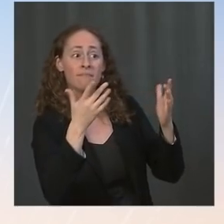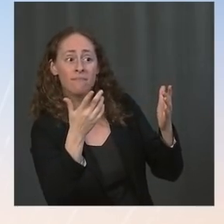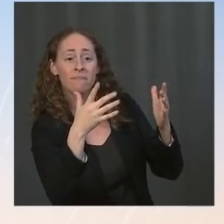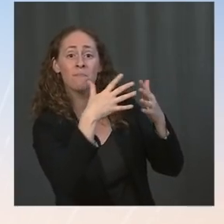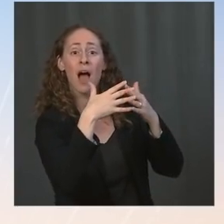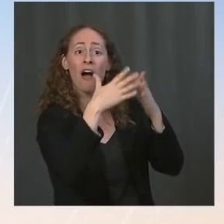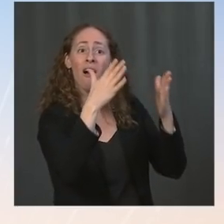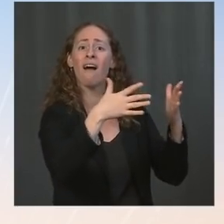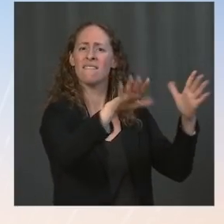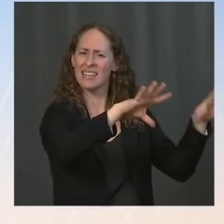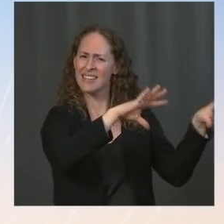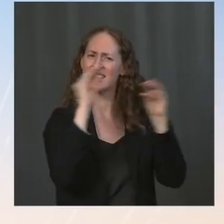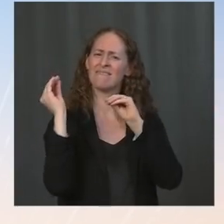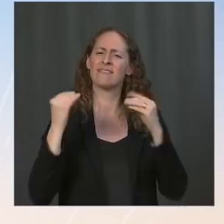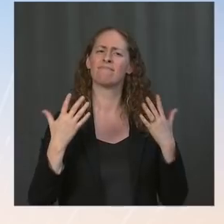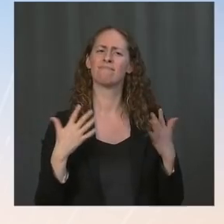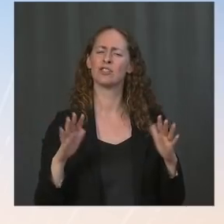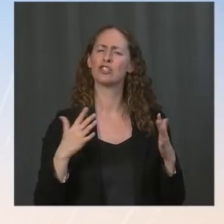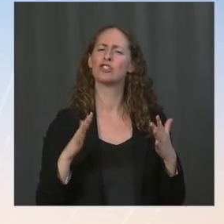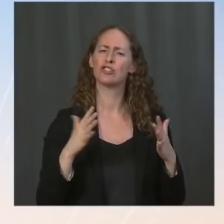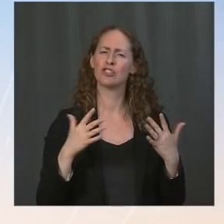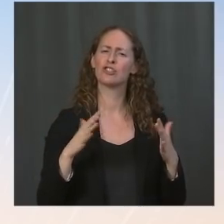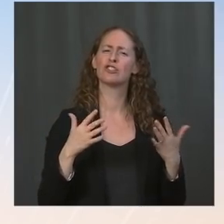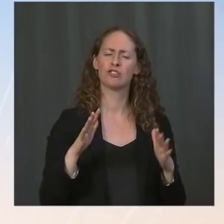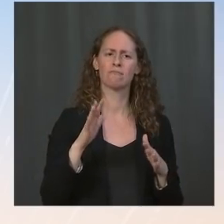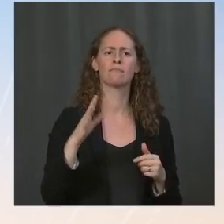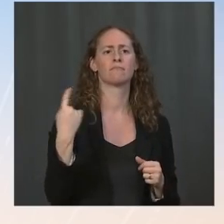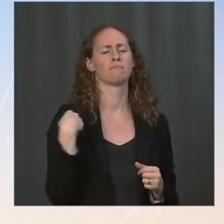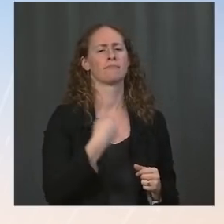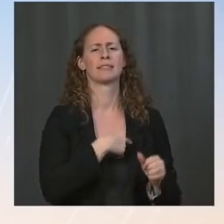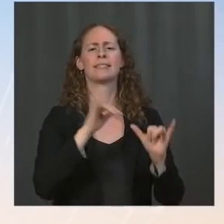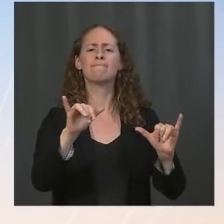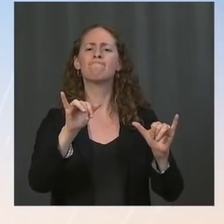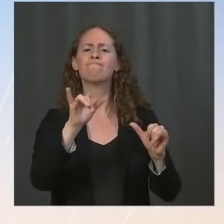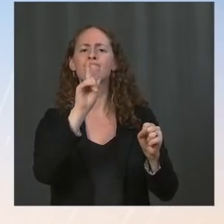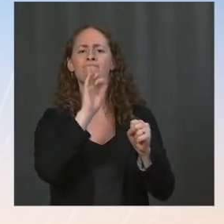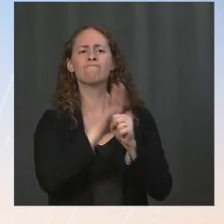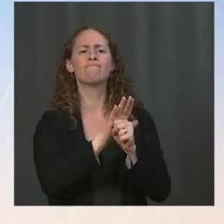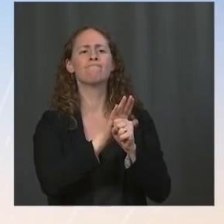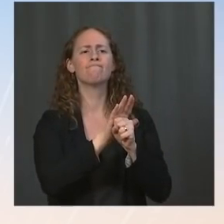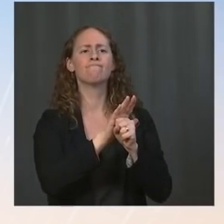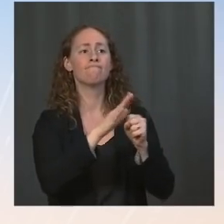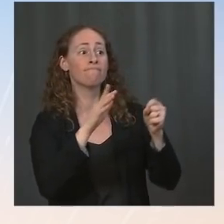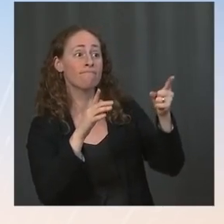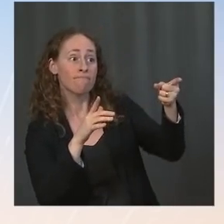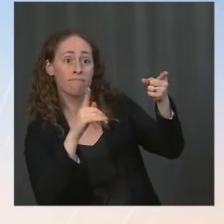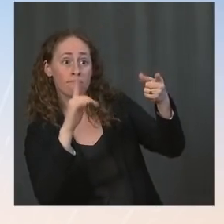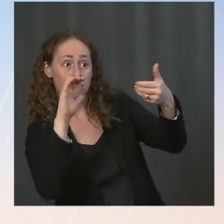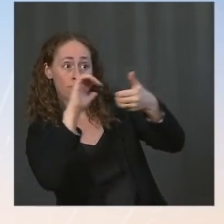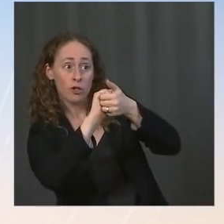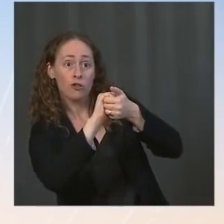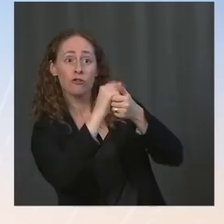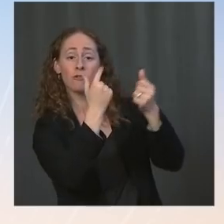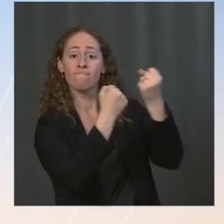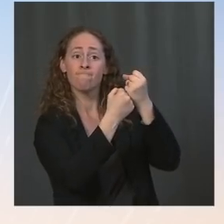Our commitment is enduring to Afghan partners, to American citizens who may not have decided to leave.